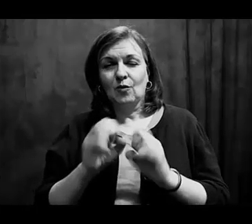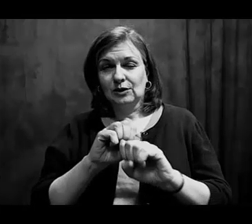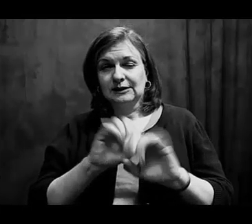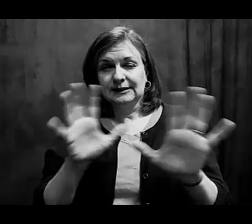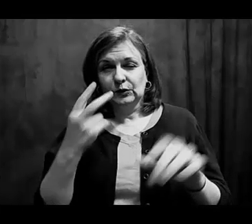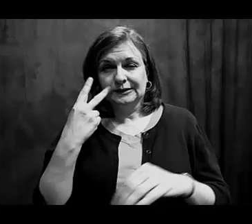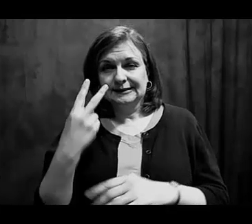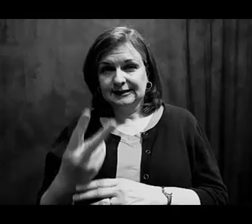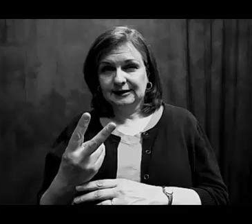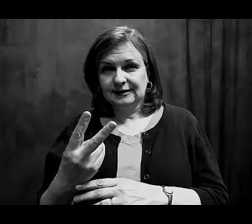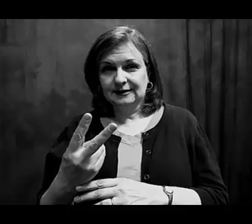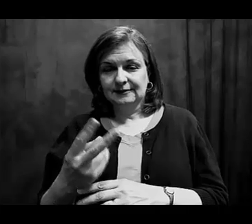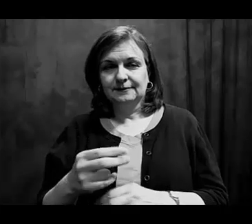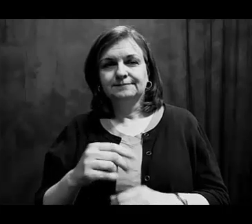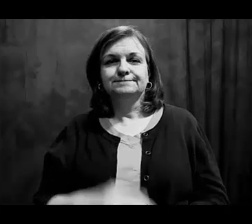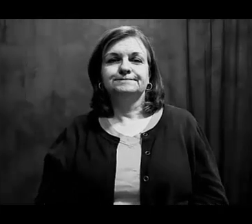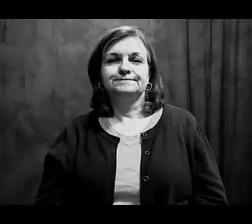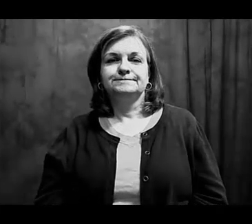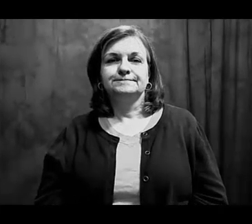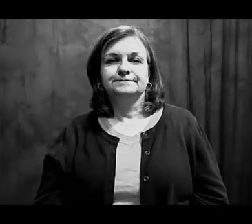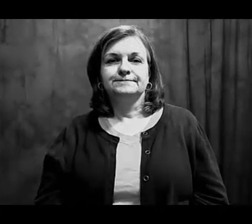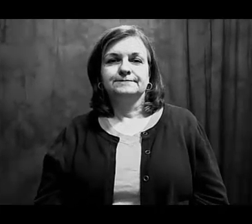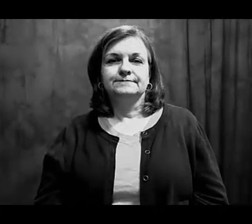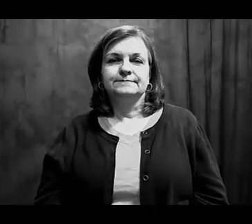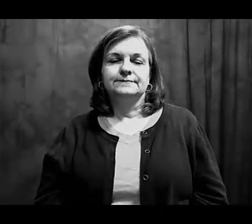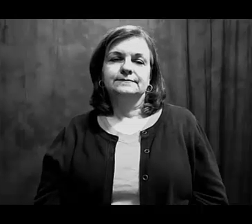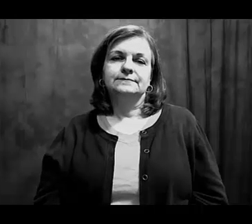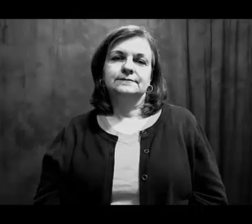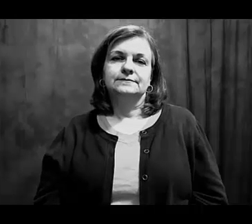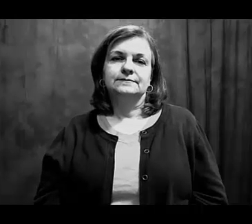because it's not perfect